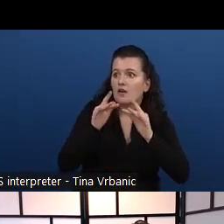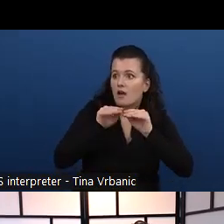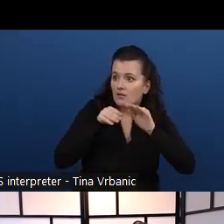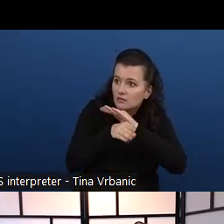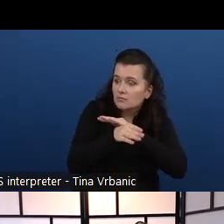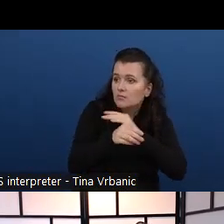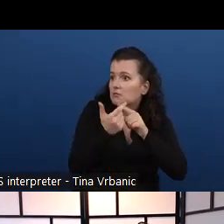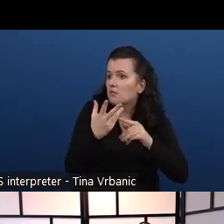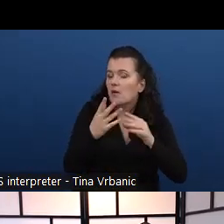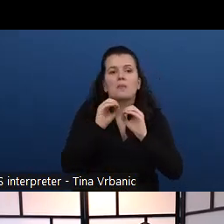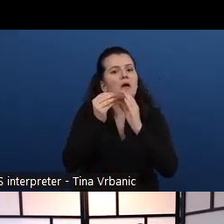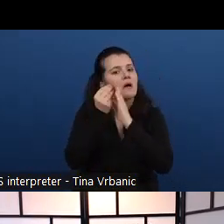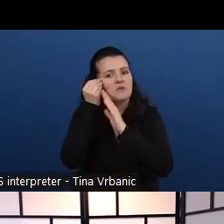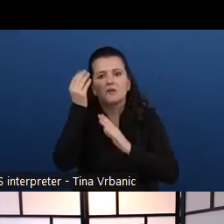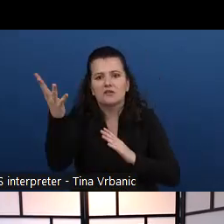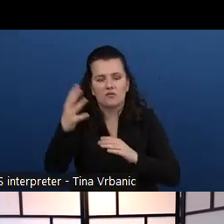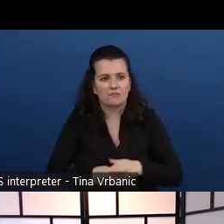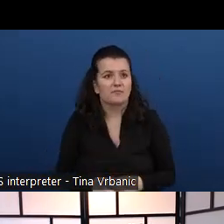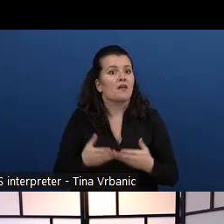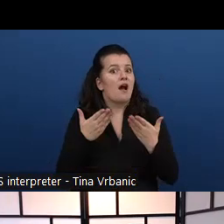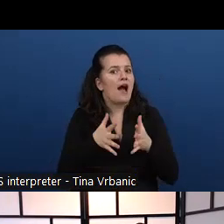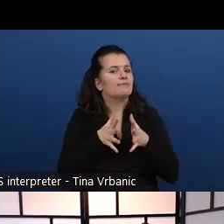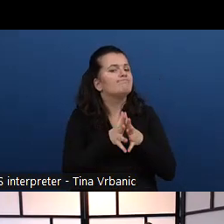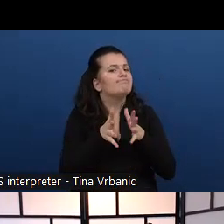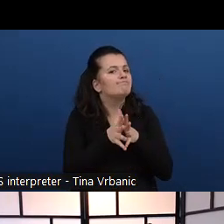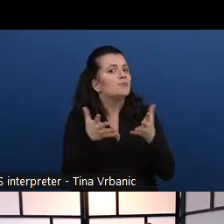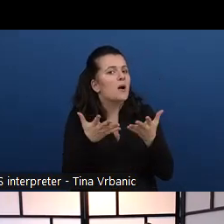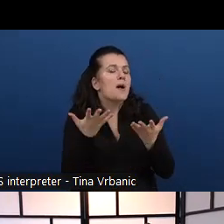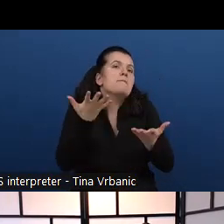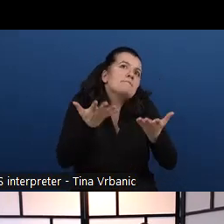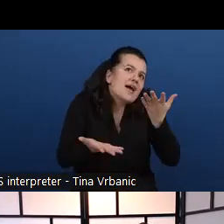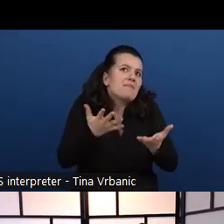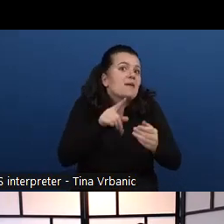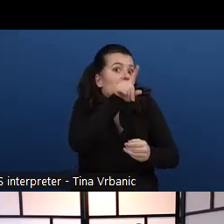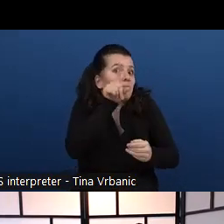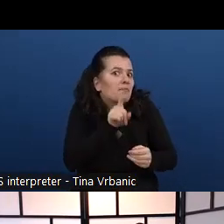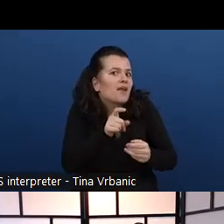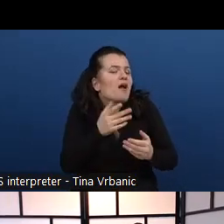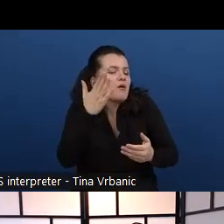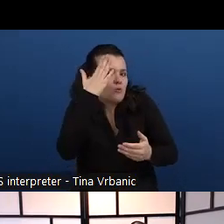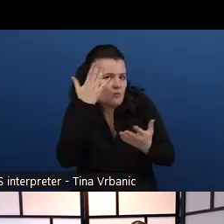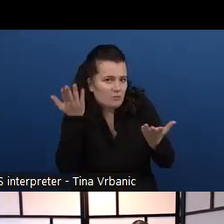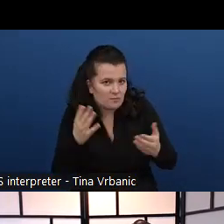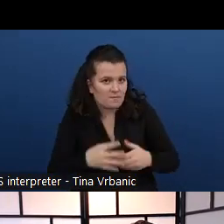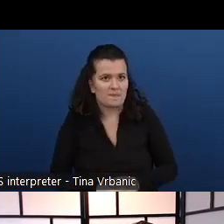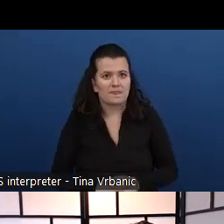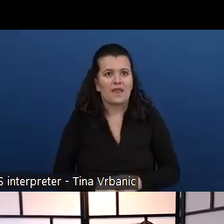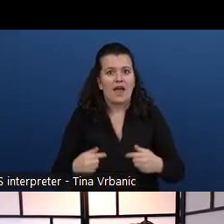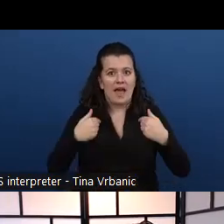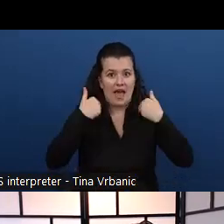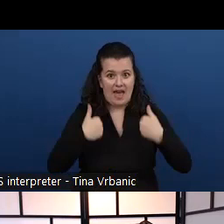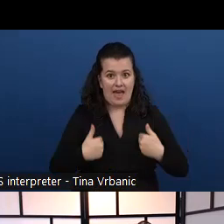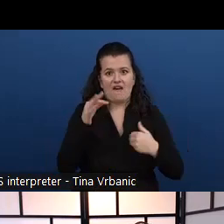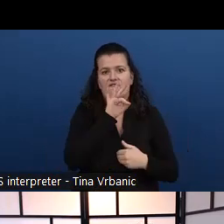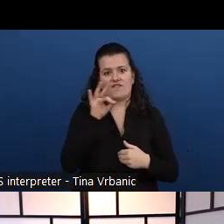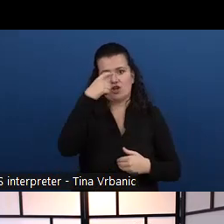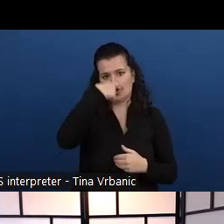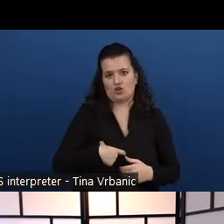I want to give a point of view, as a French citizen, that I don't represent French people,